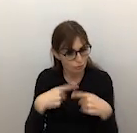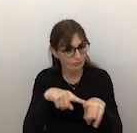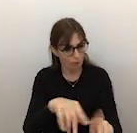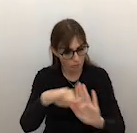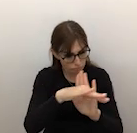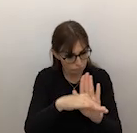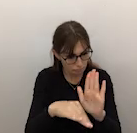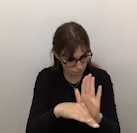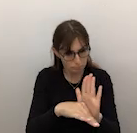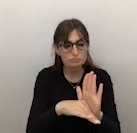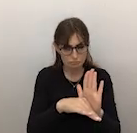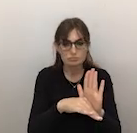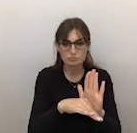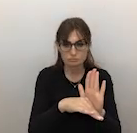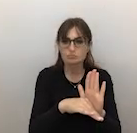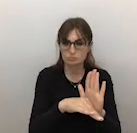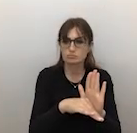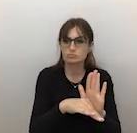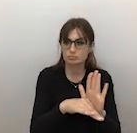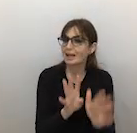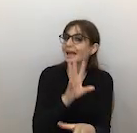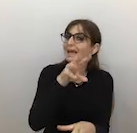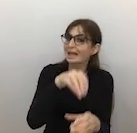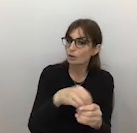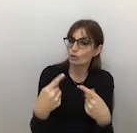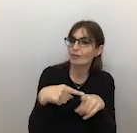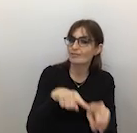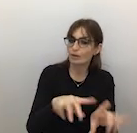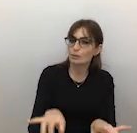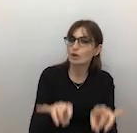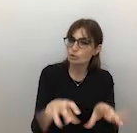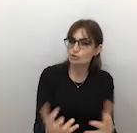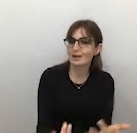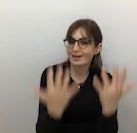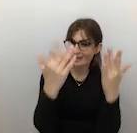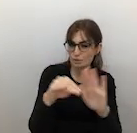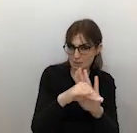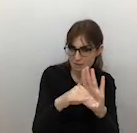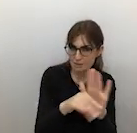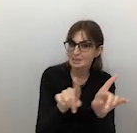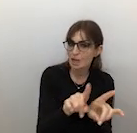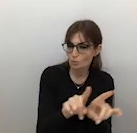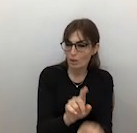accordance with the requirements of the ACNC Act, including complying with Australian accounting standards